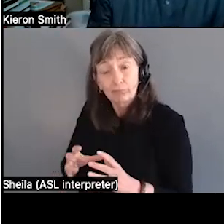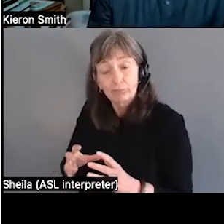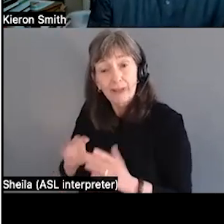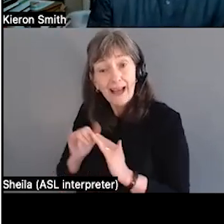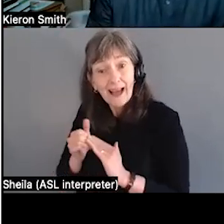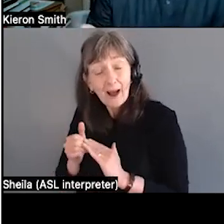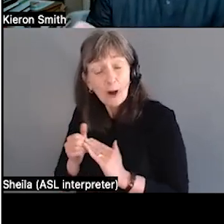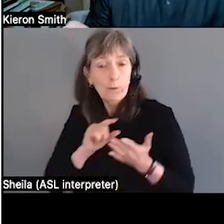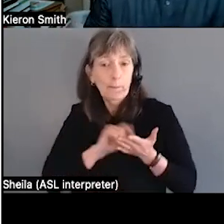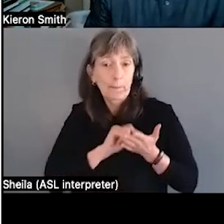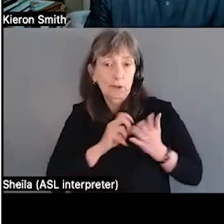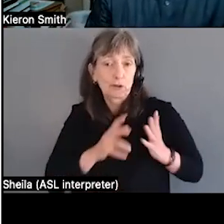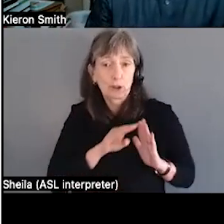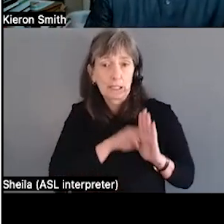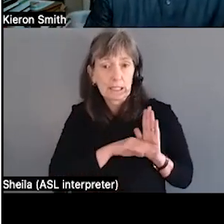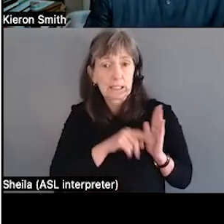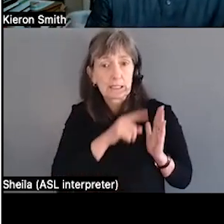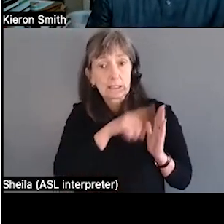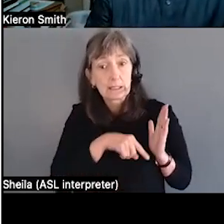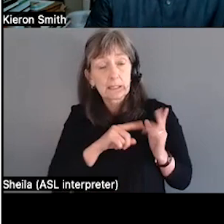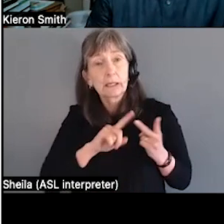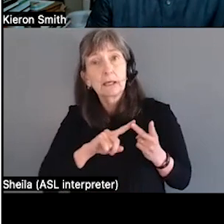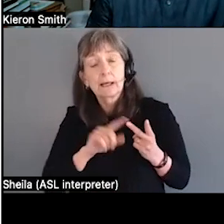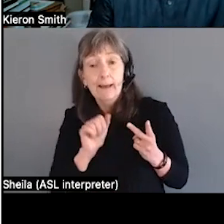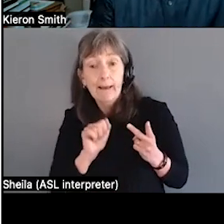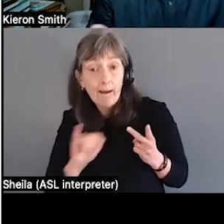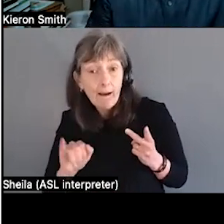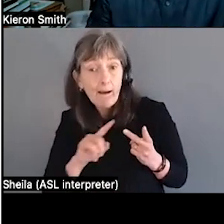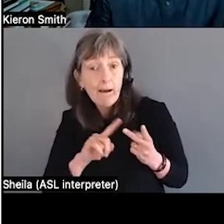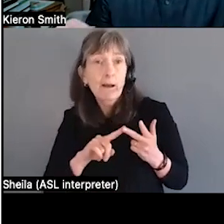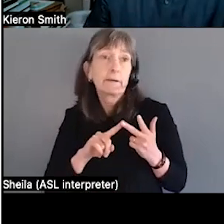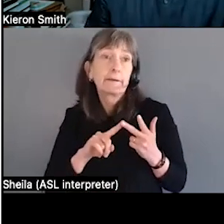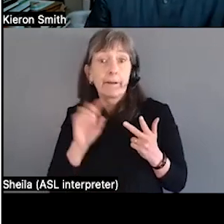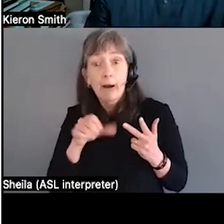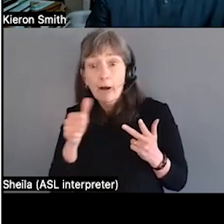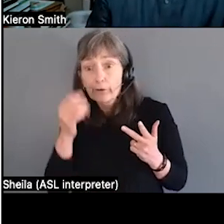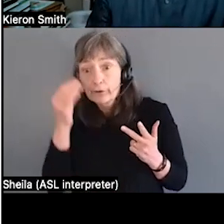looking AIs, and looking at all the data we can find. And again, this would really make that very